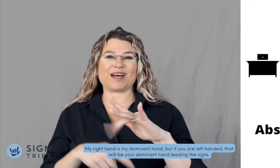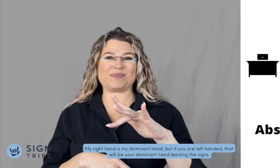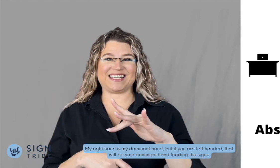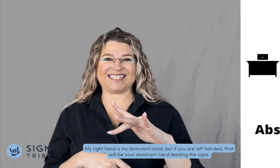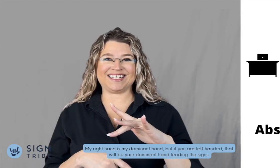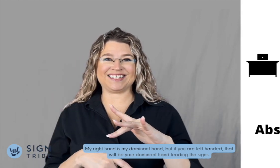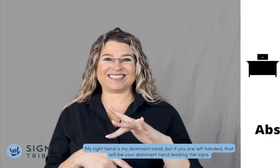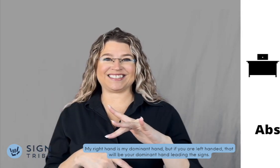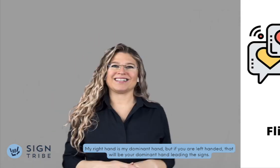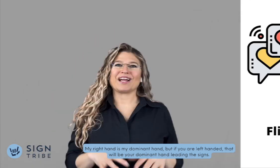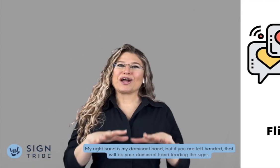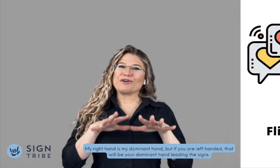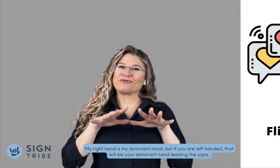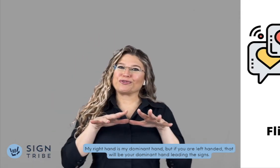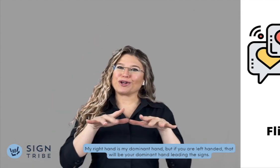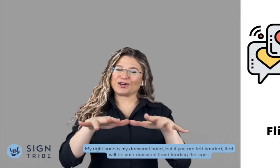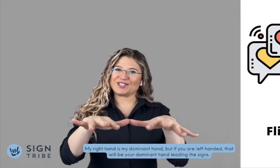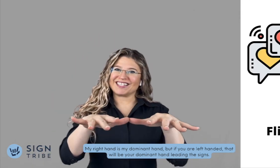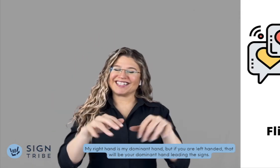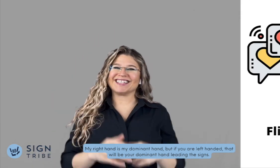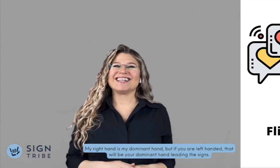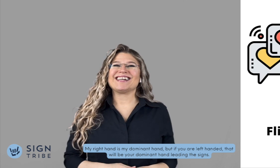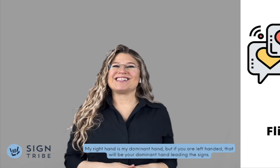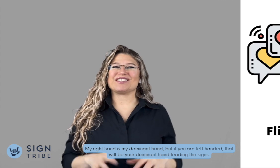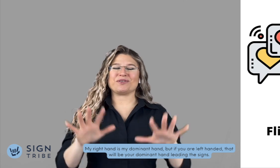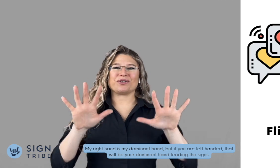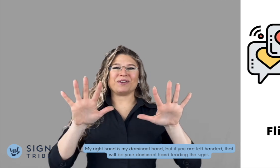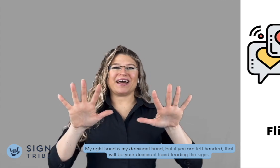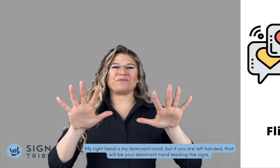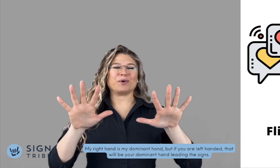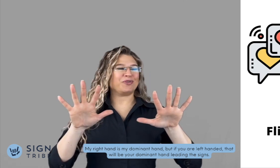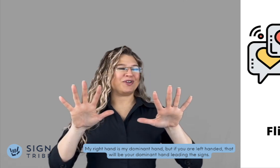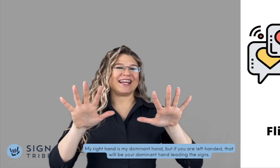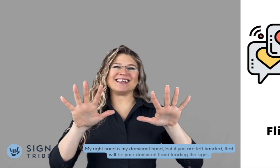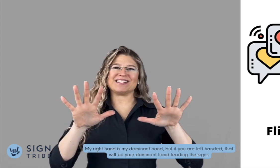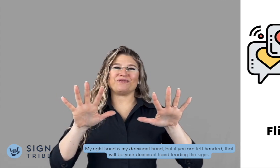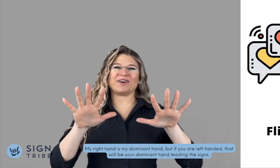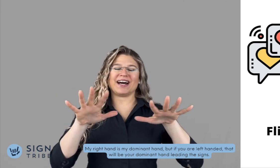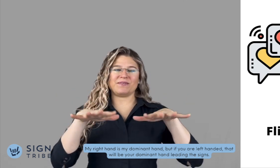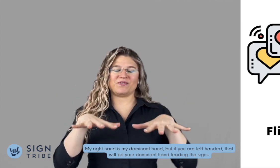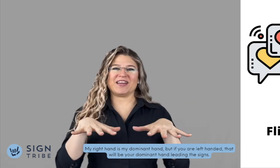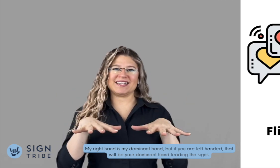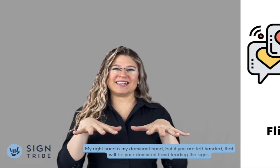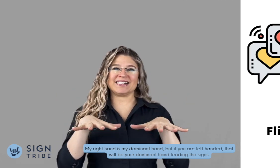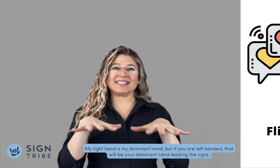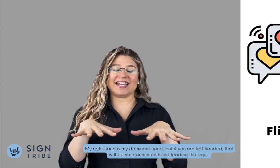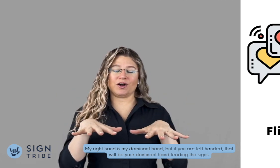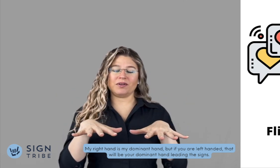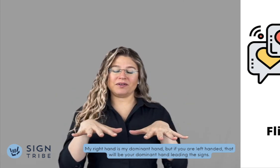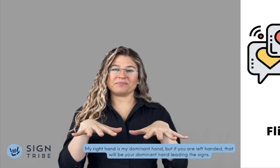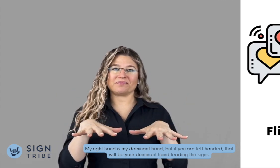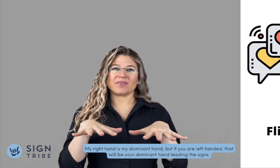Absent. Flirt. So you're going to have both your hands in fives facing down.